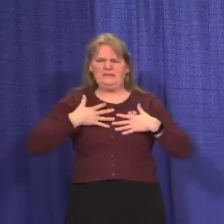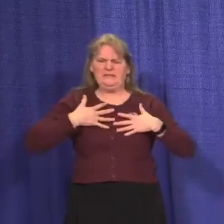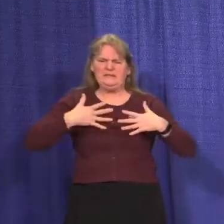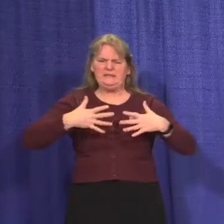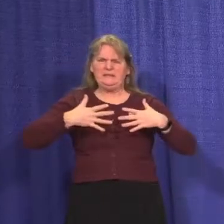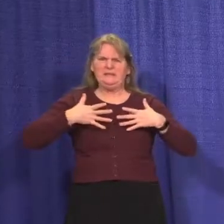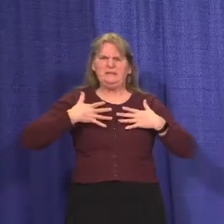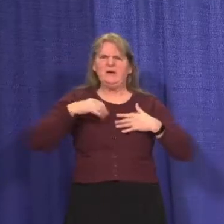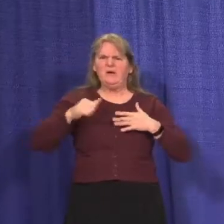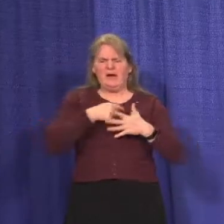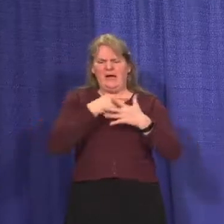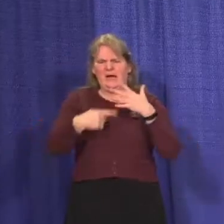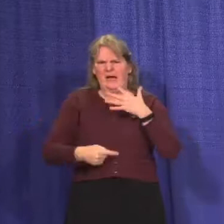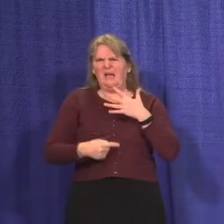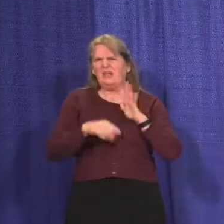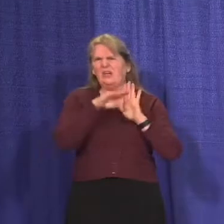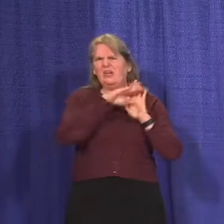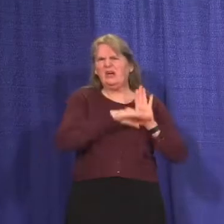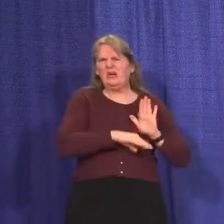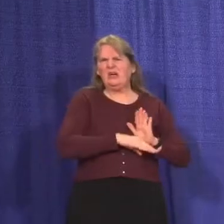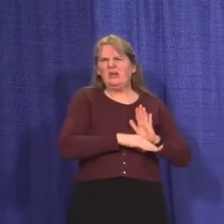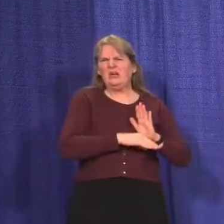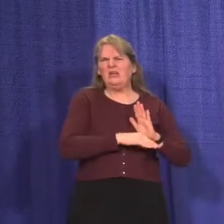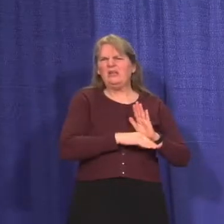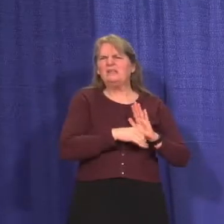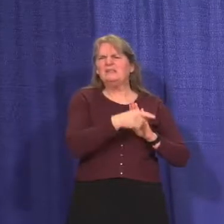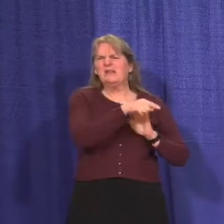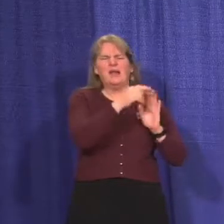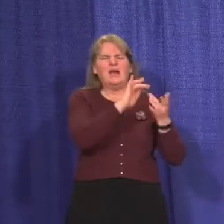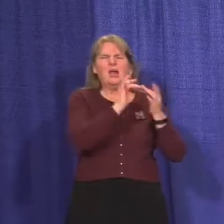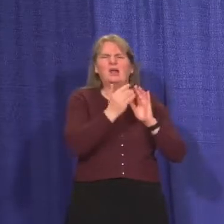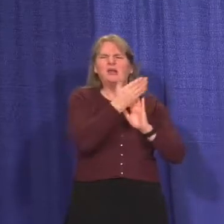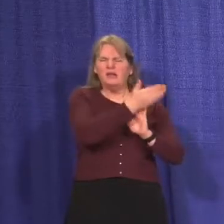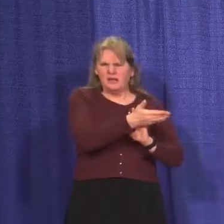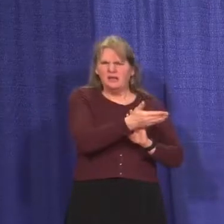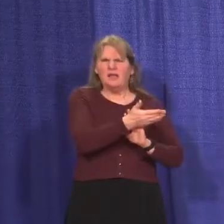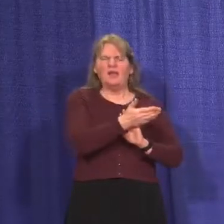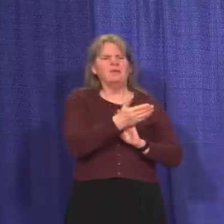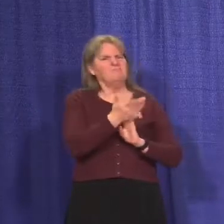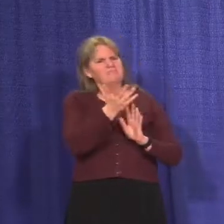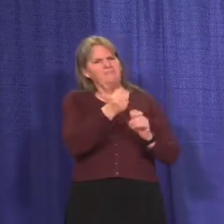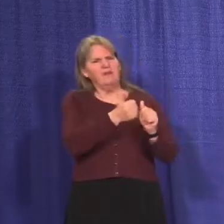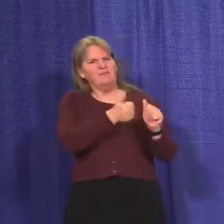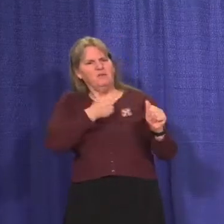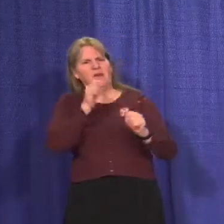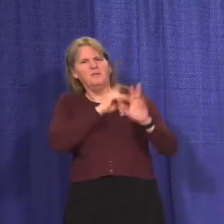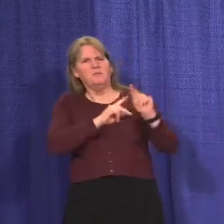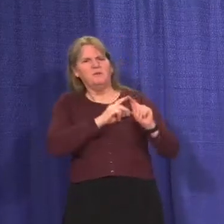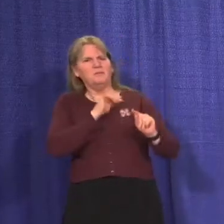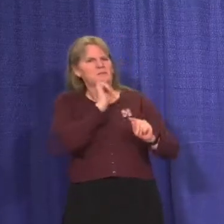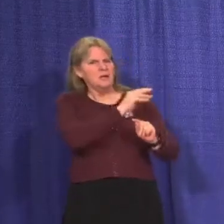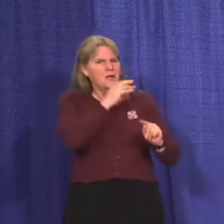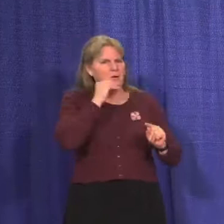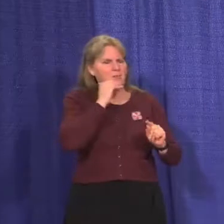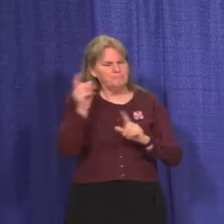self-assessment tool stay home and away from others. We want to find cases to keep